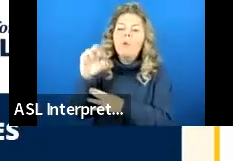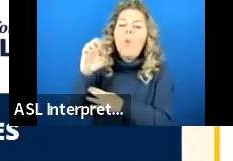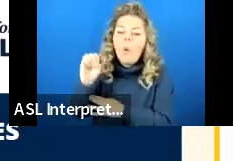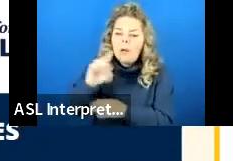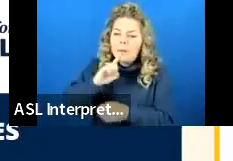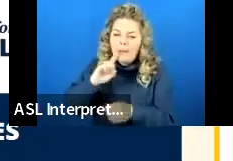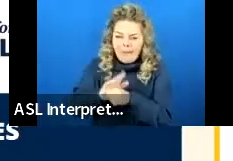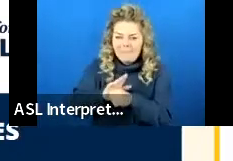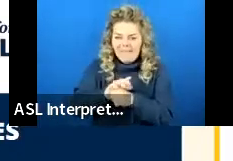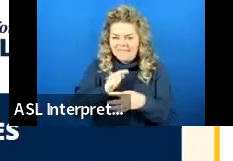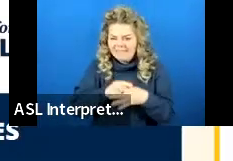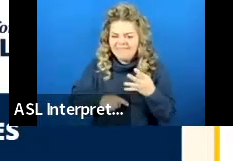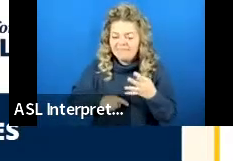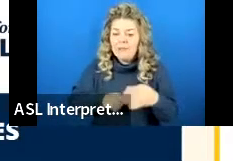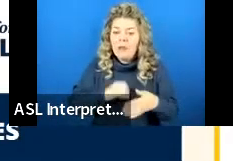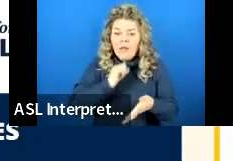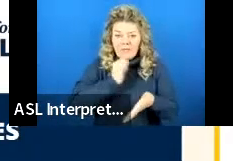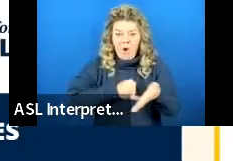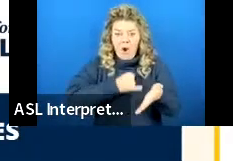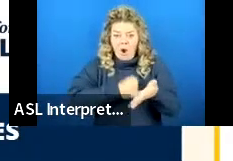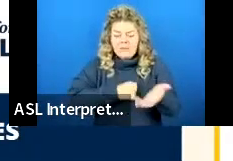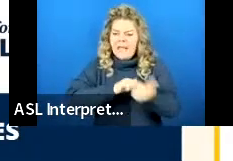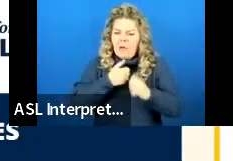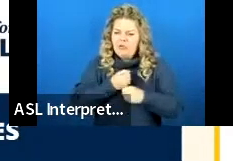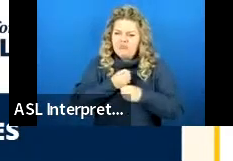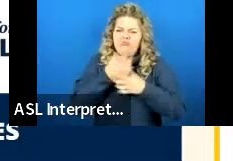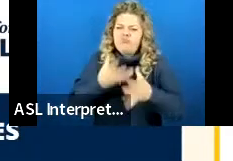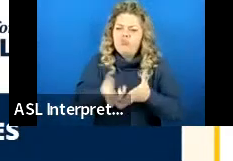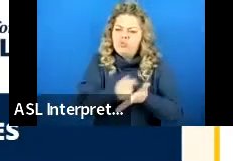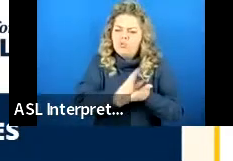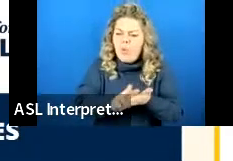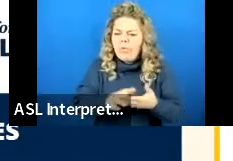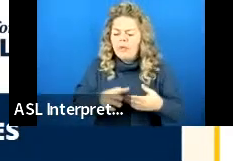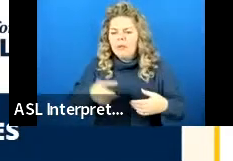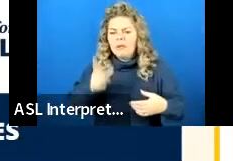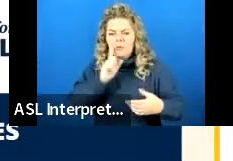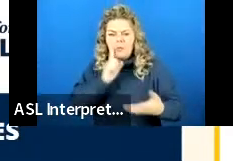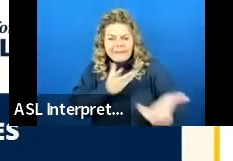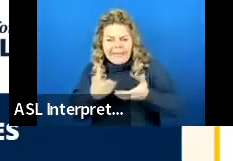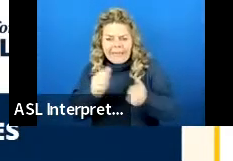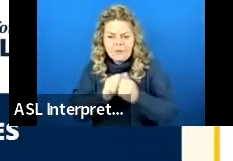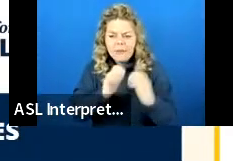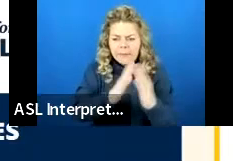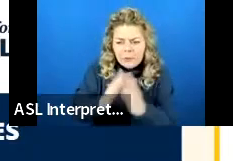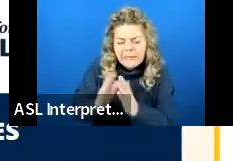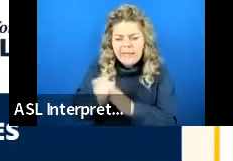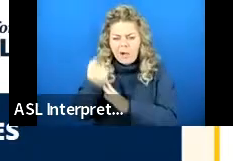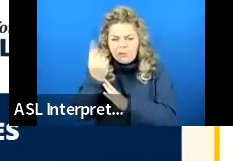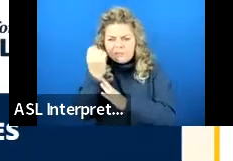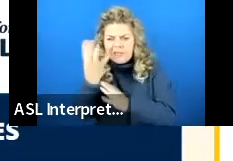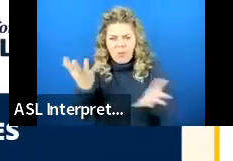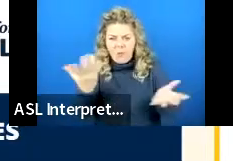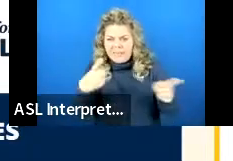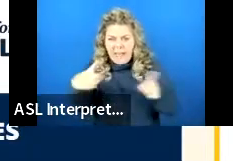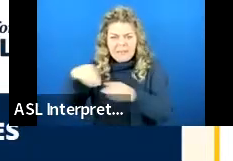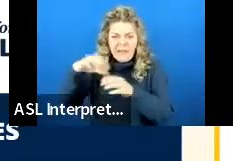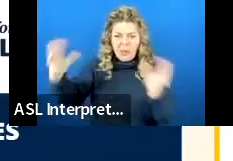The arts, a way to speak, truth to power, and engage in community to understand what's happening in our world